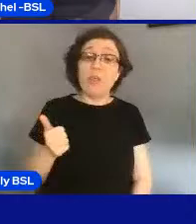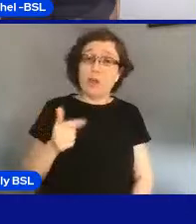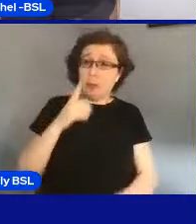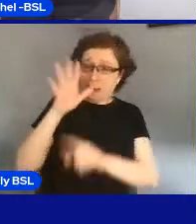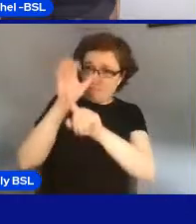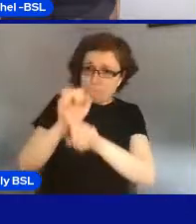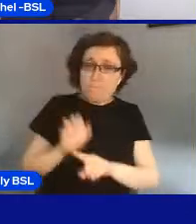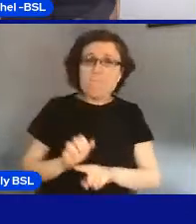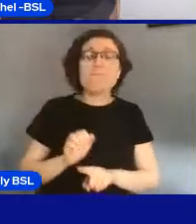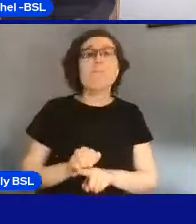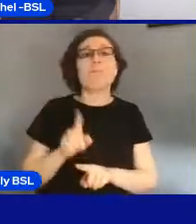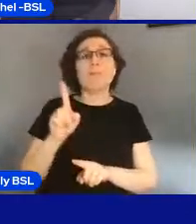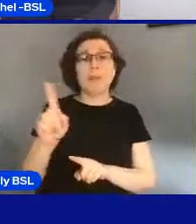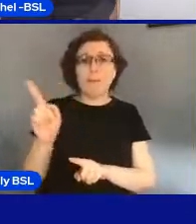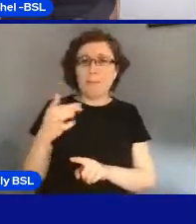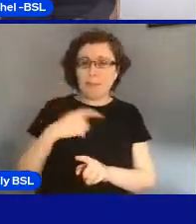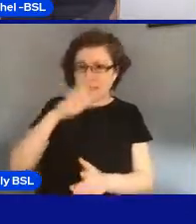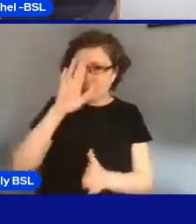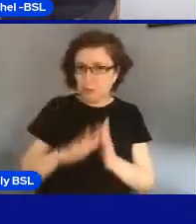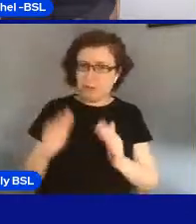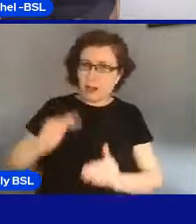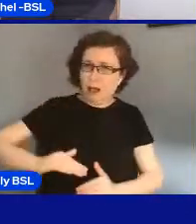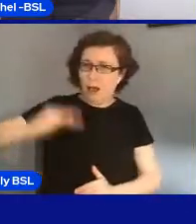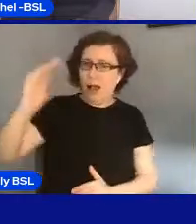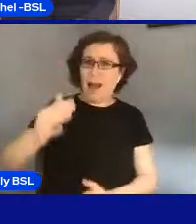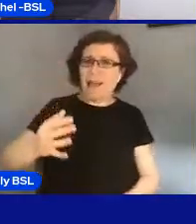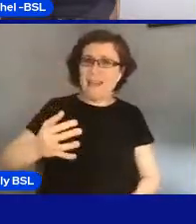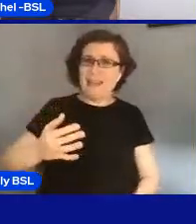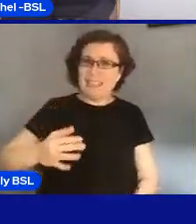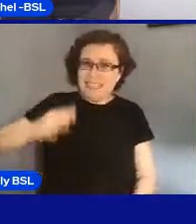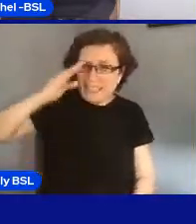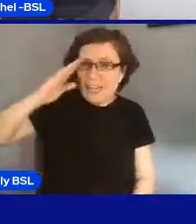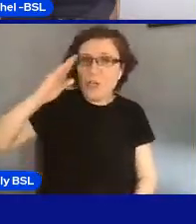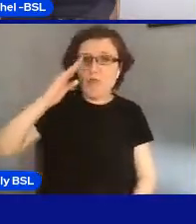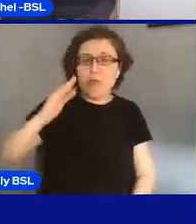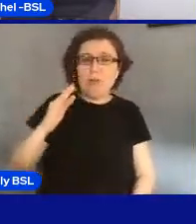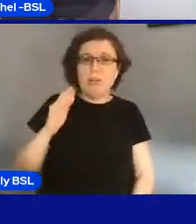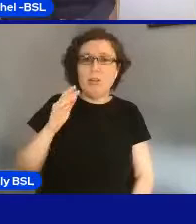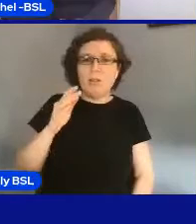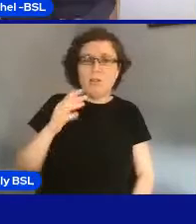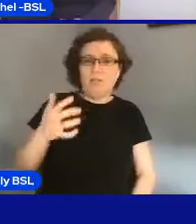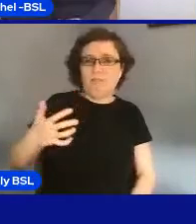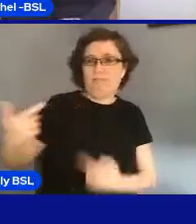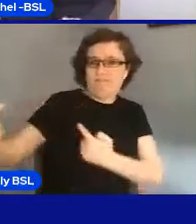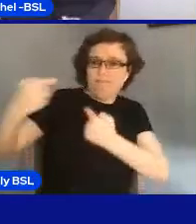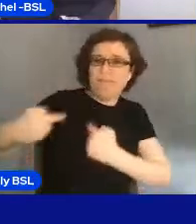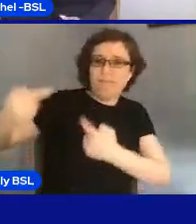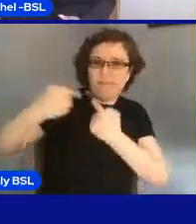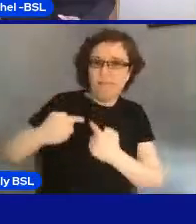And you can see that people have experienced a very high level, very dangerous micro-aggression around a certain hotspot.